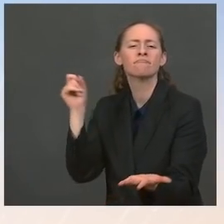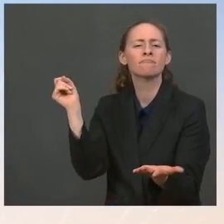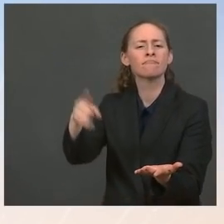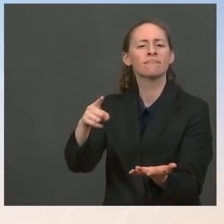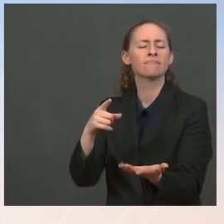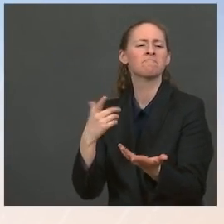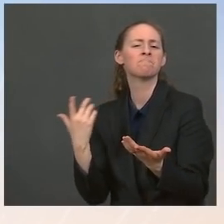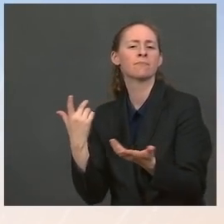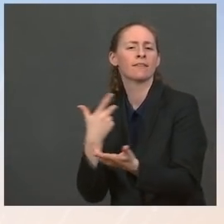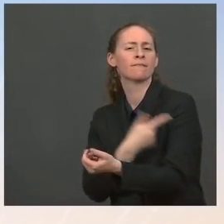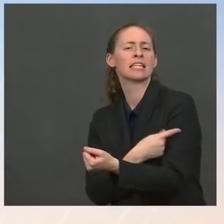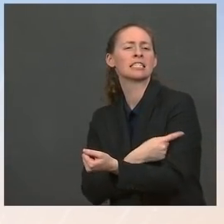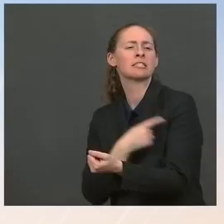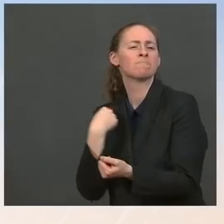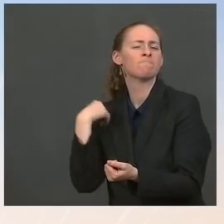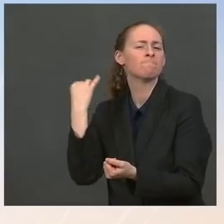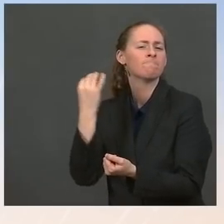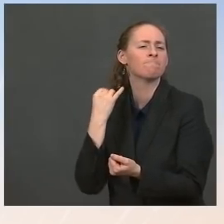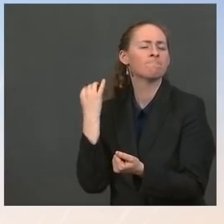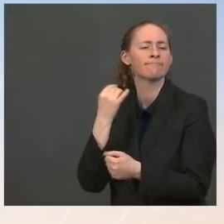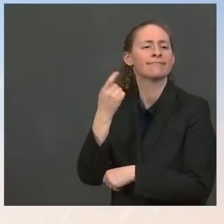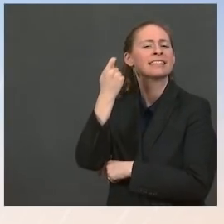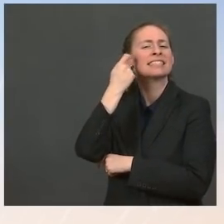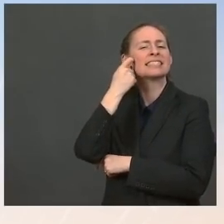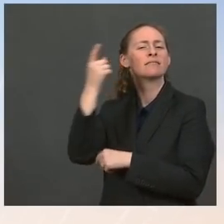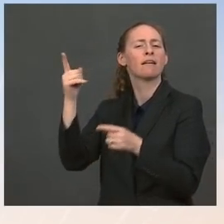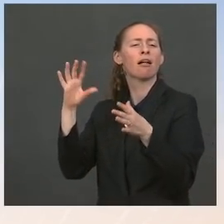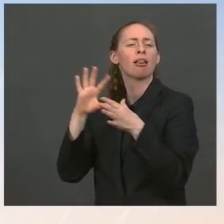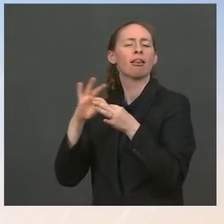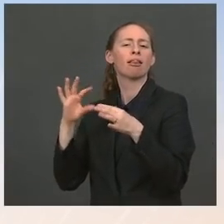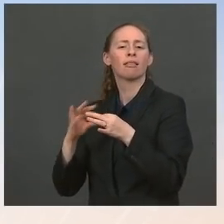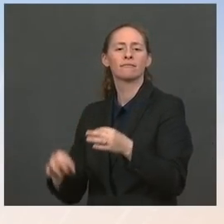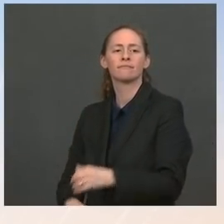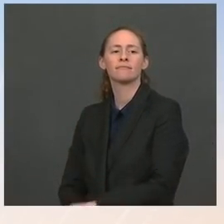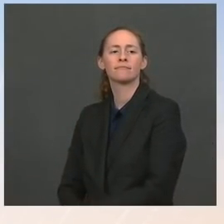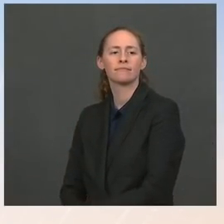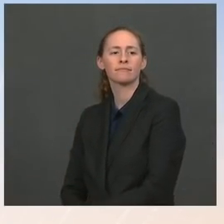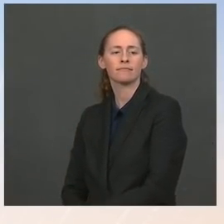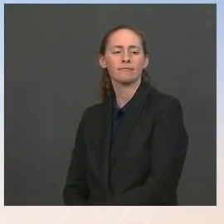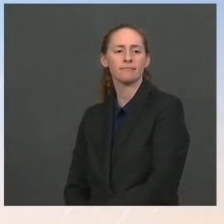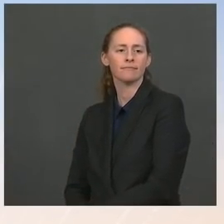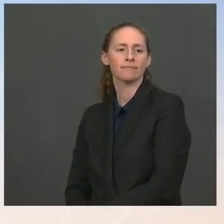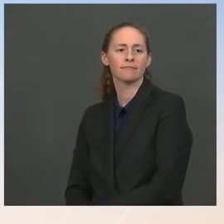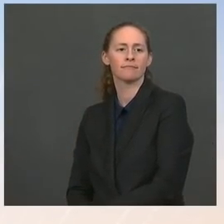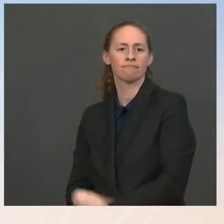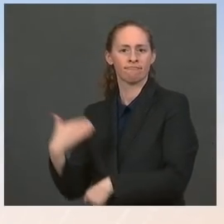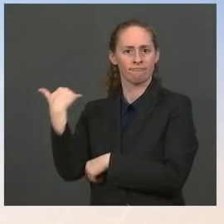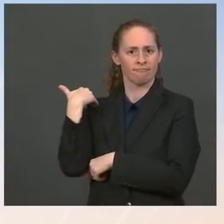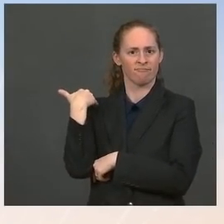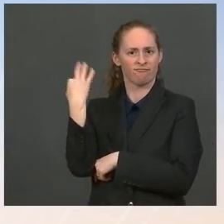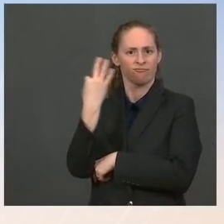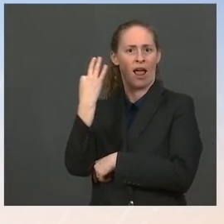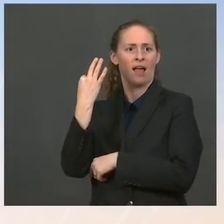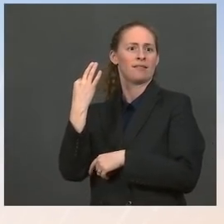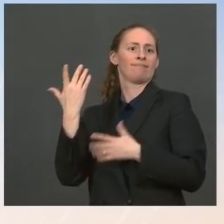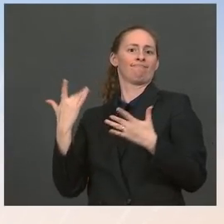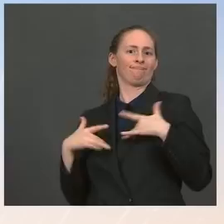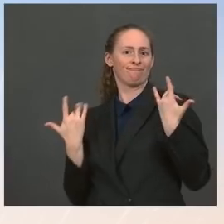that you guys were citing on Friday with the latest jobs report but also just jobs in general since the President took office